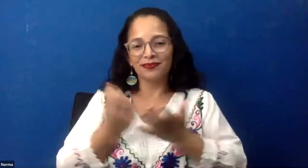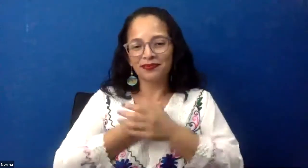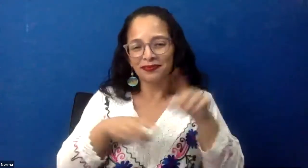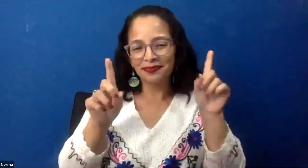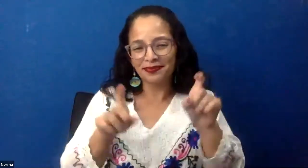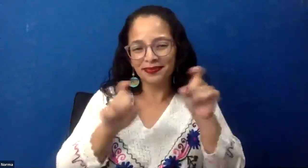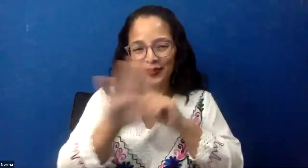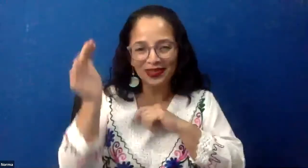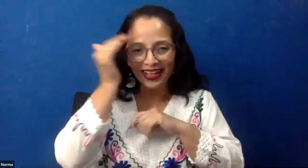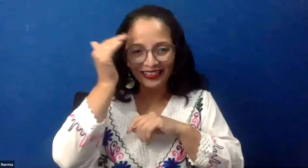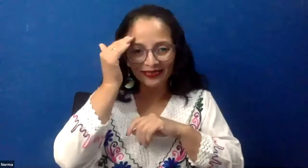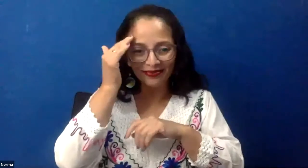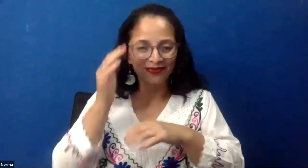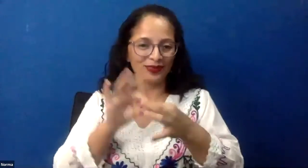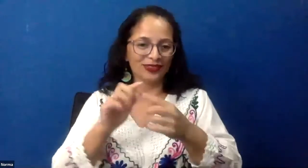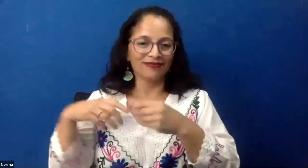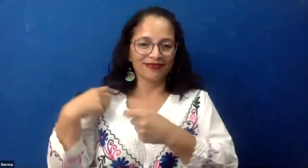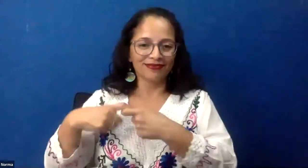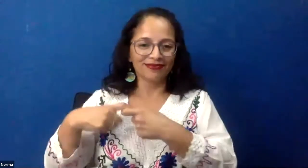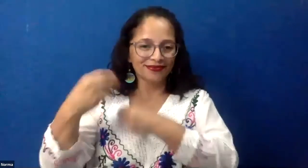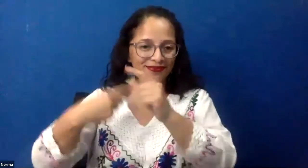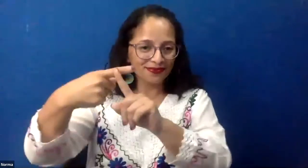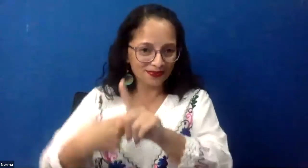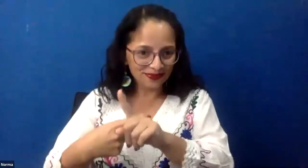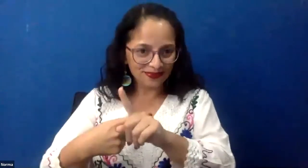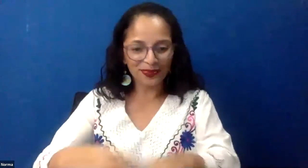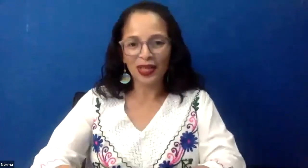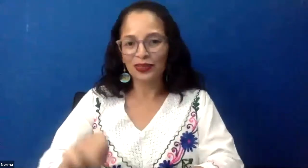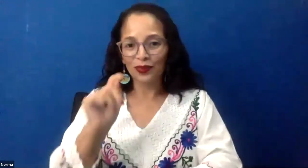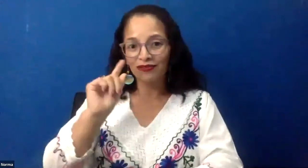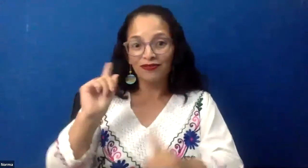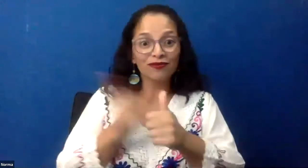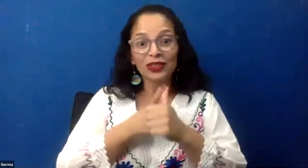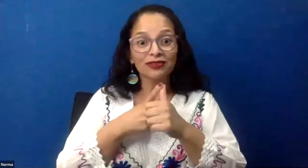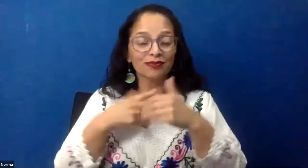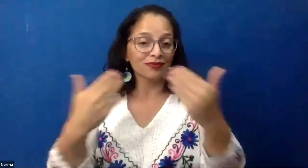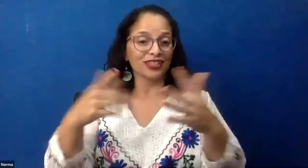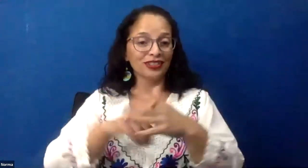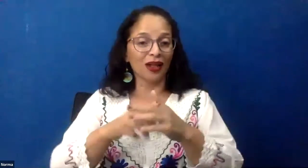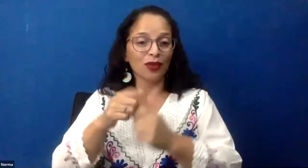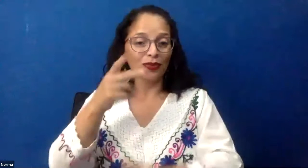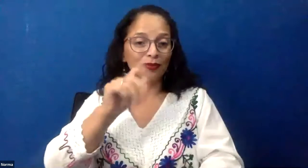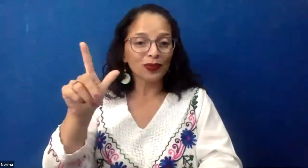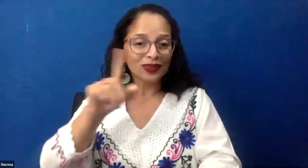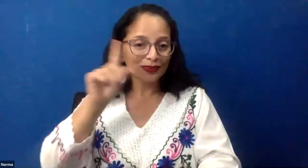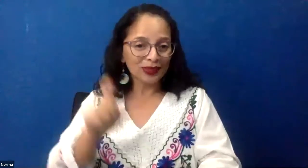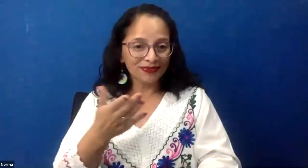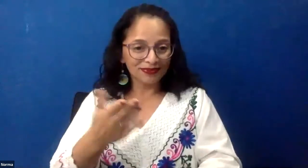well, first go with the poll. We'll have some Spanish, Latino heritage stuff,